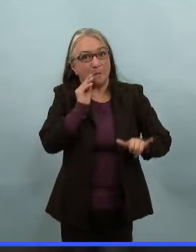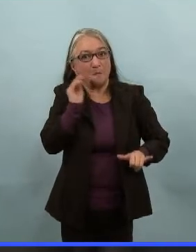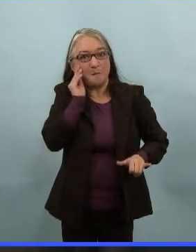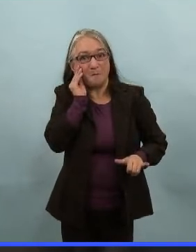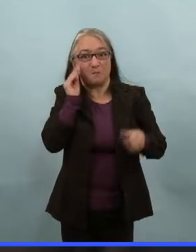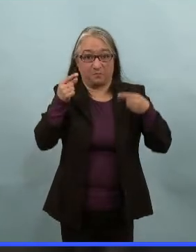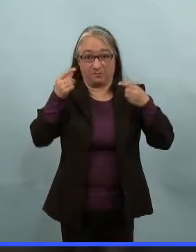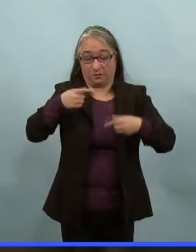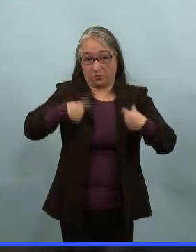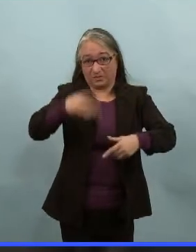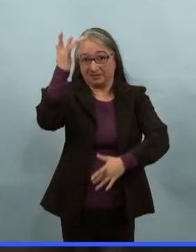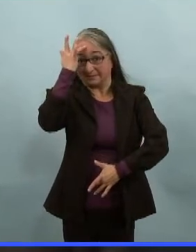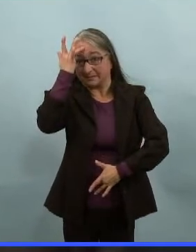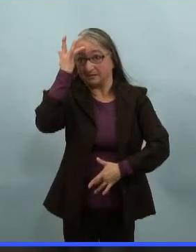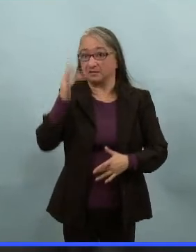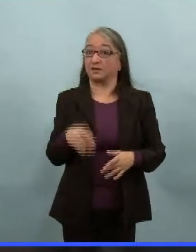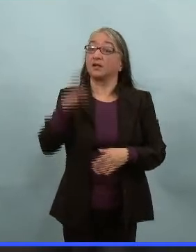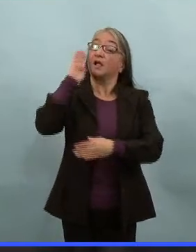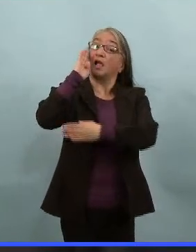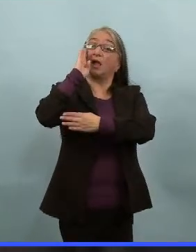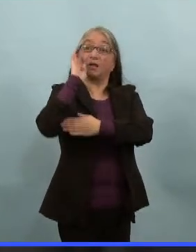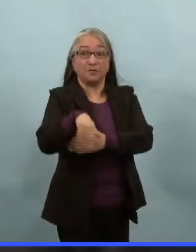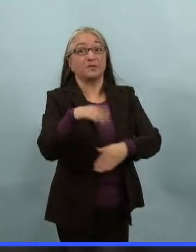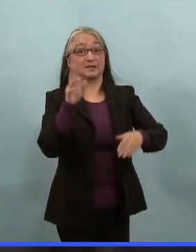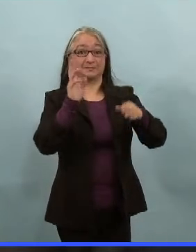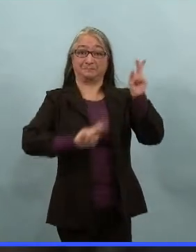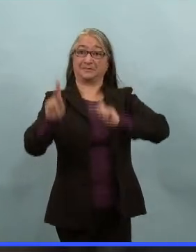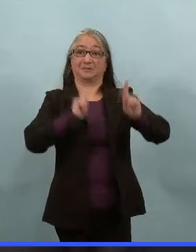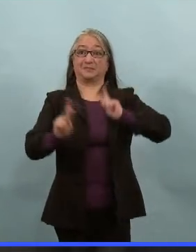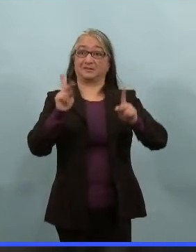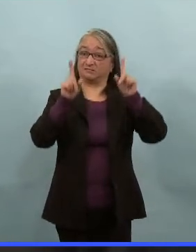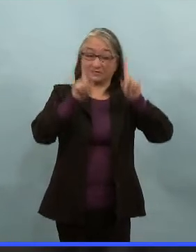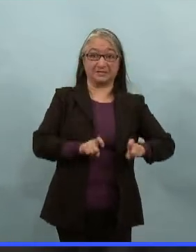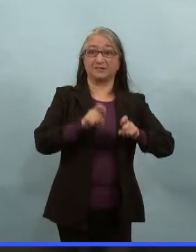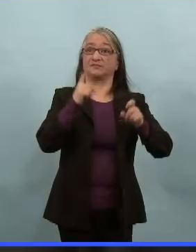rapid antigen tests to have get-togethers you know they're they want to make sure that everyone is